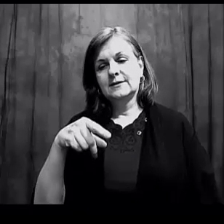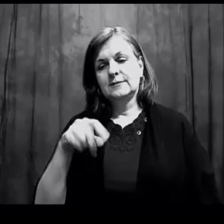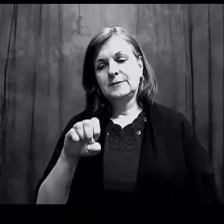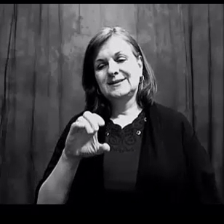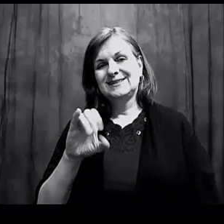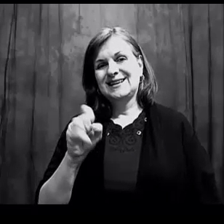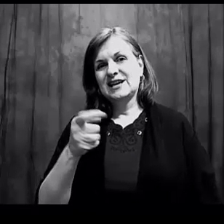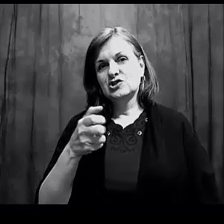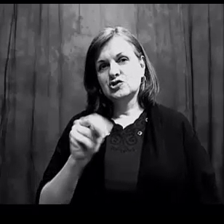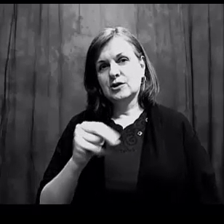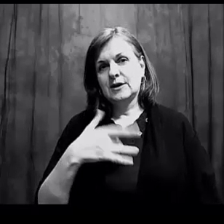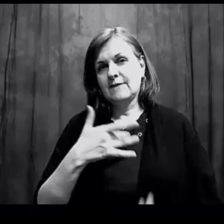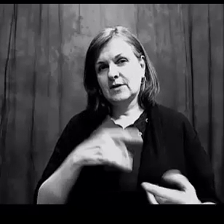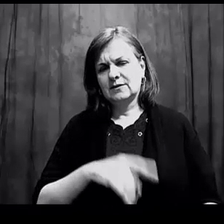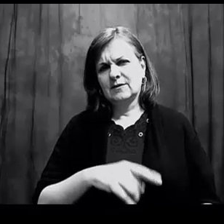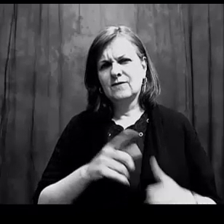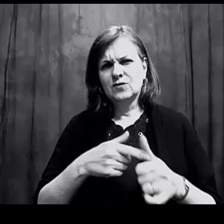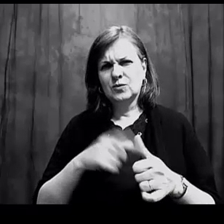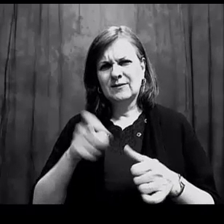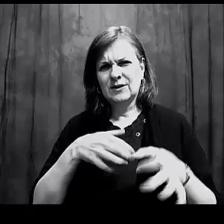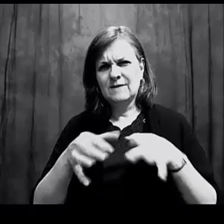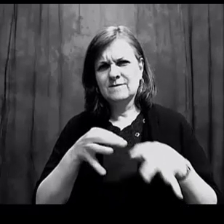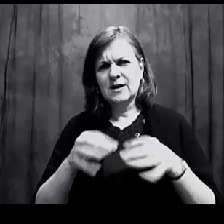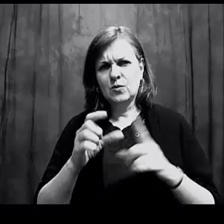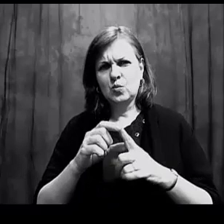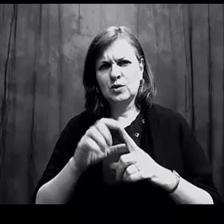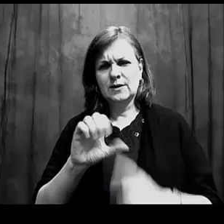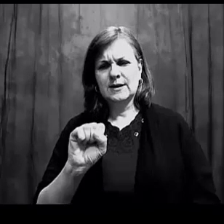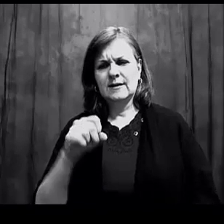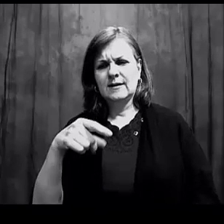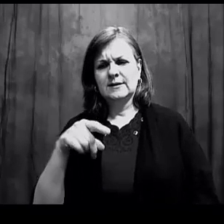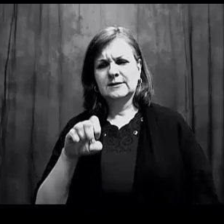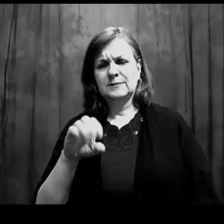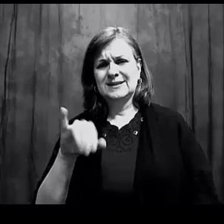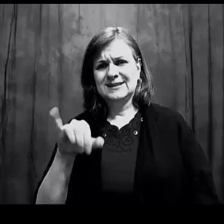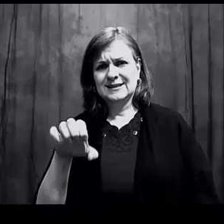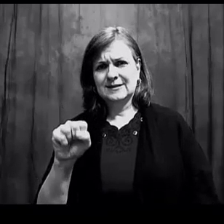so first we have to know a species is